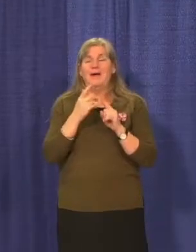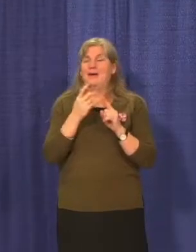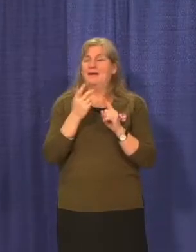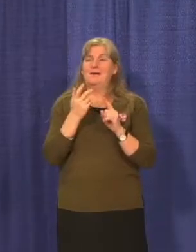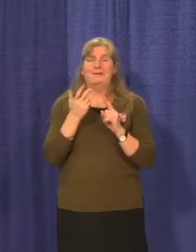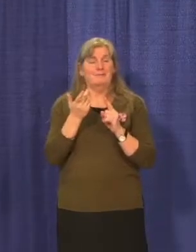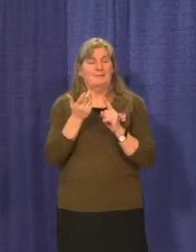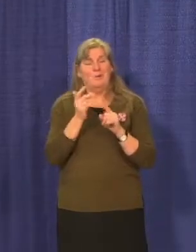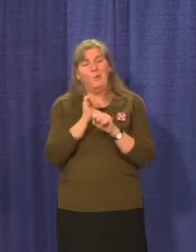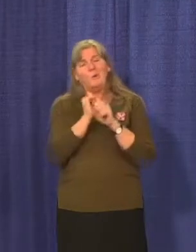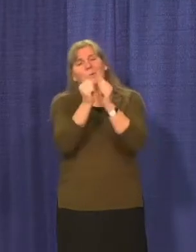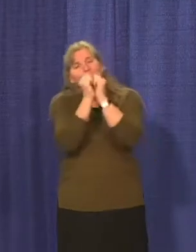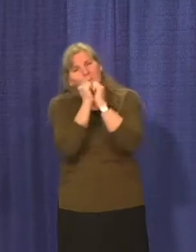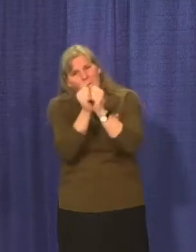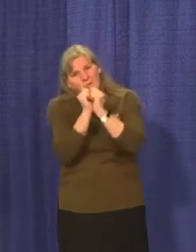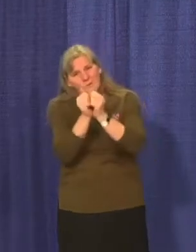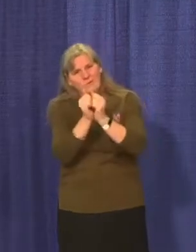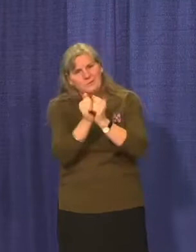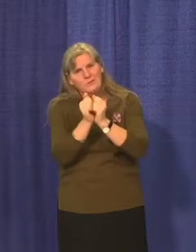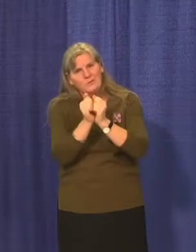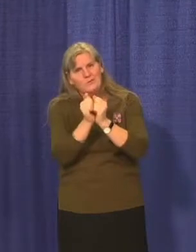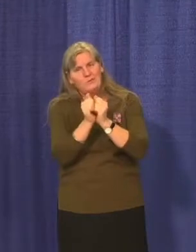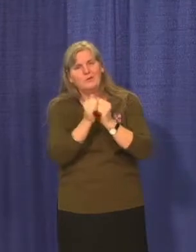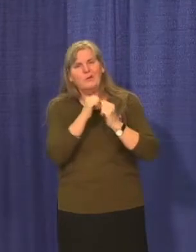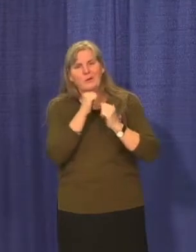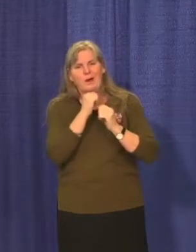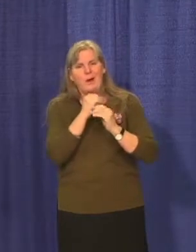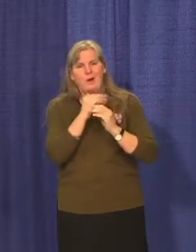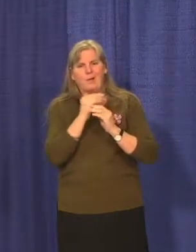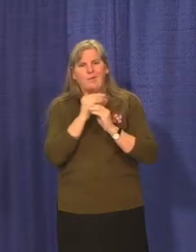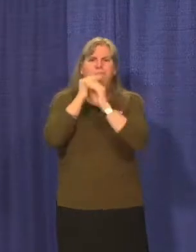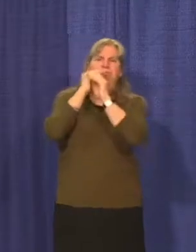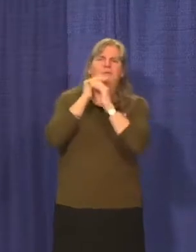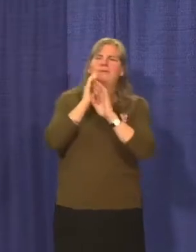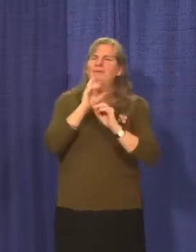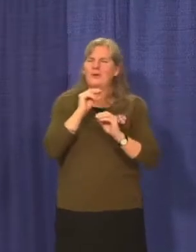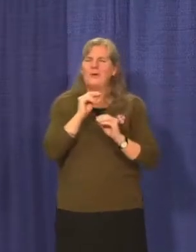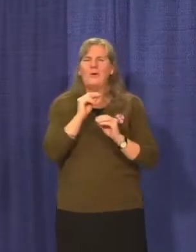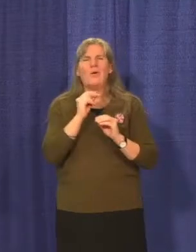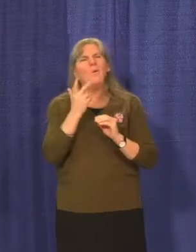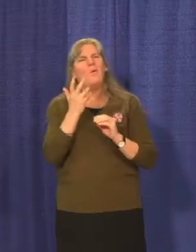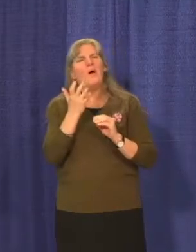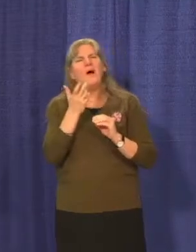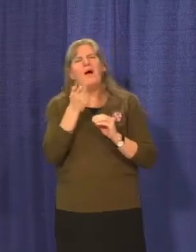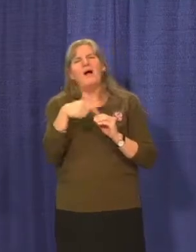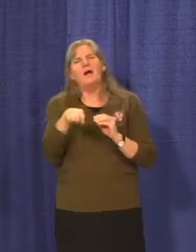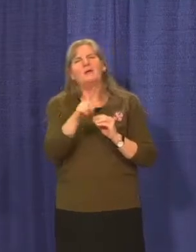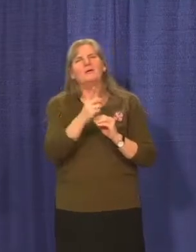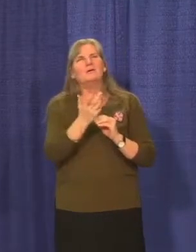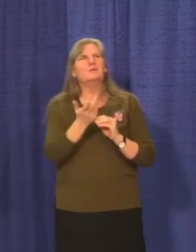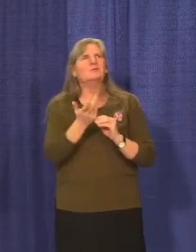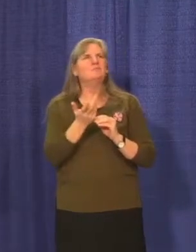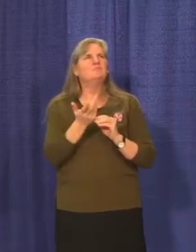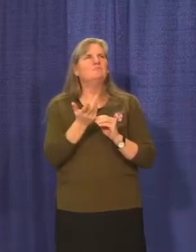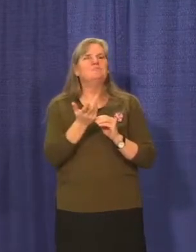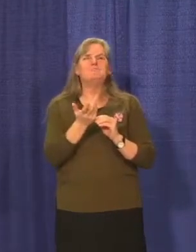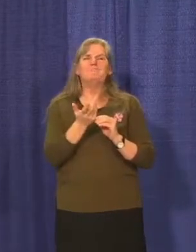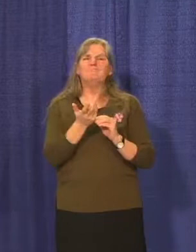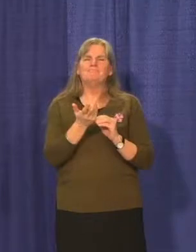to determine that, we will then get you your vaccine.